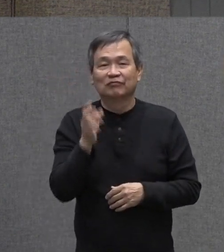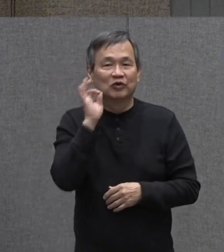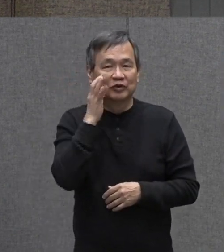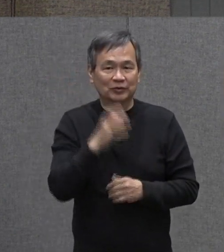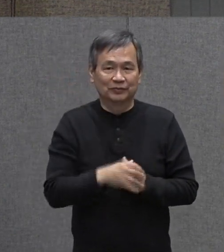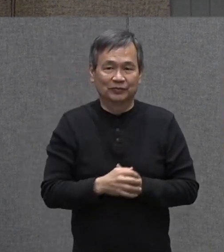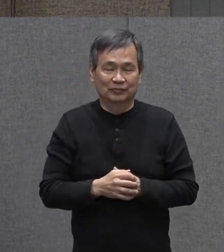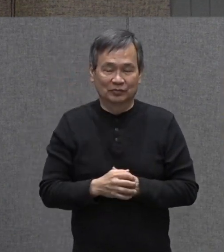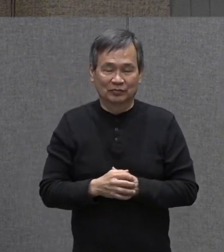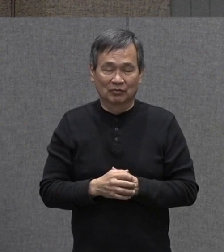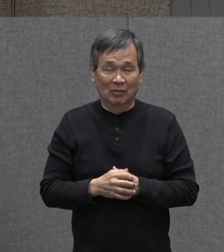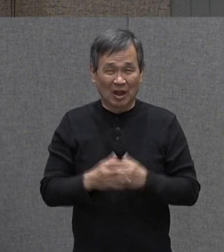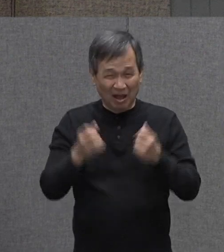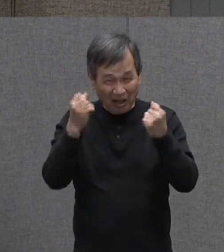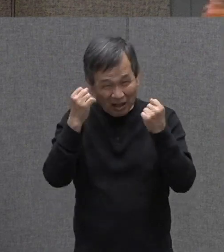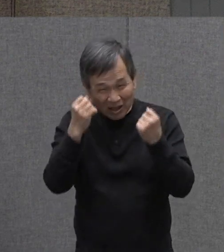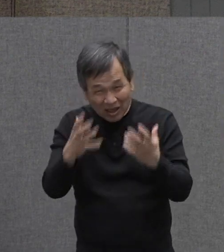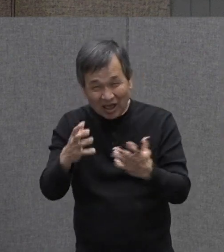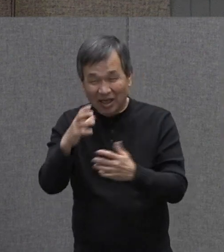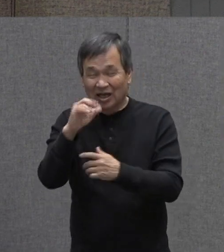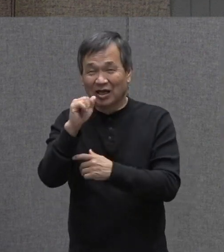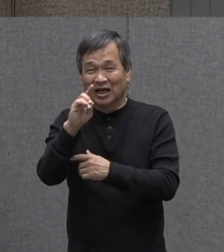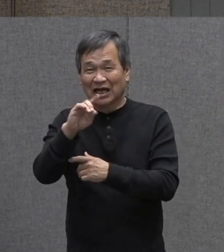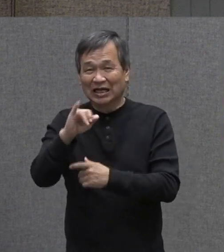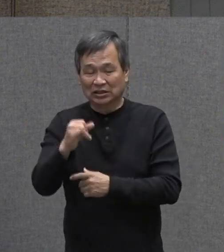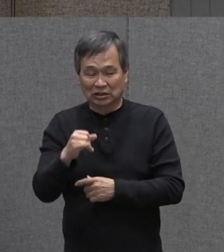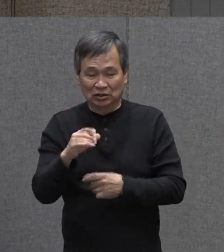We can use lots of adjectives to describe honeydew.